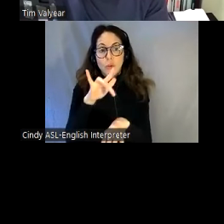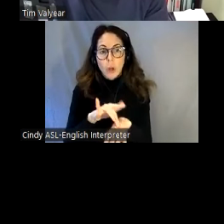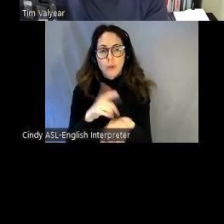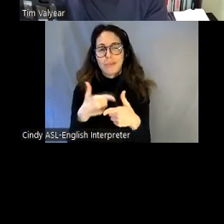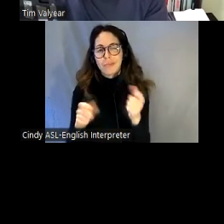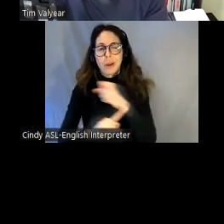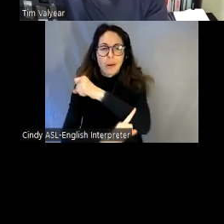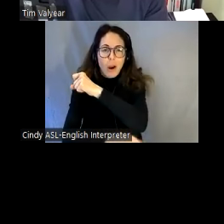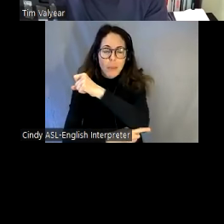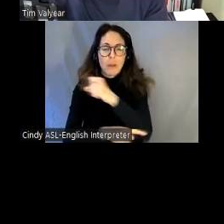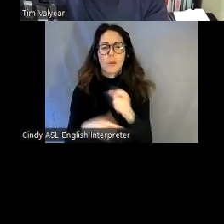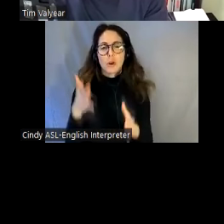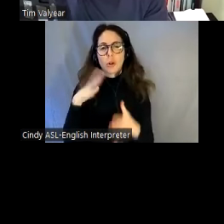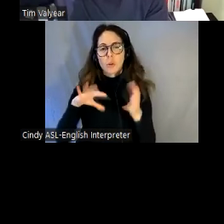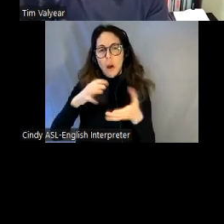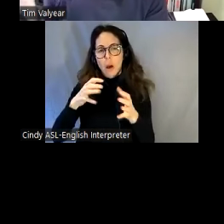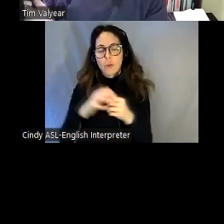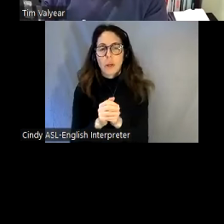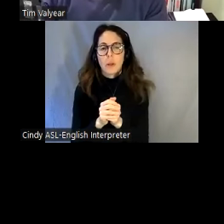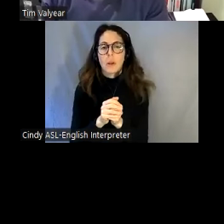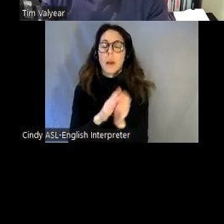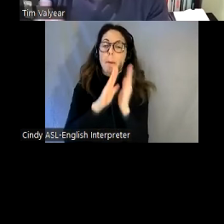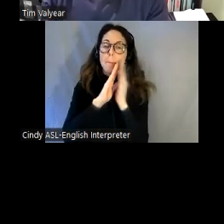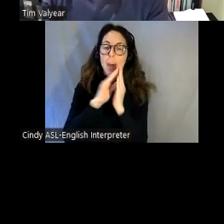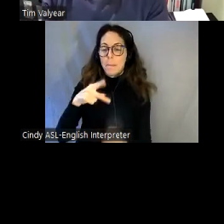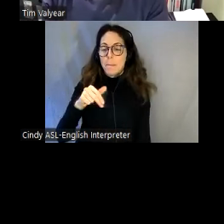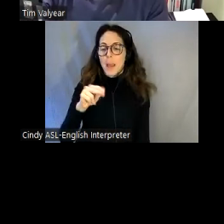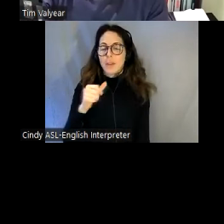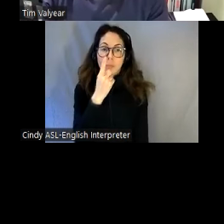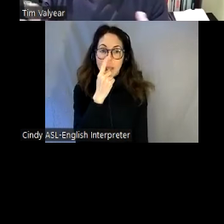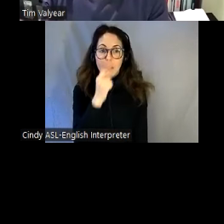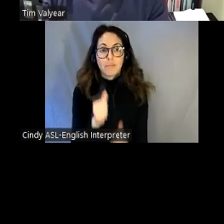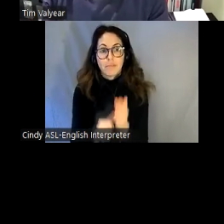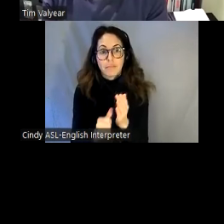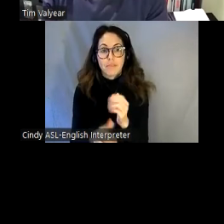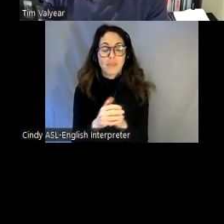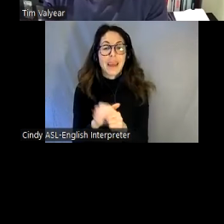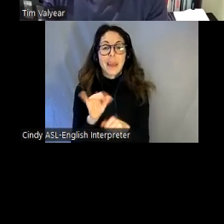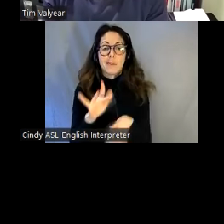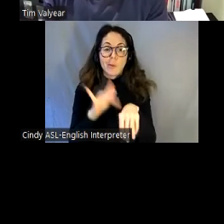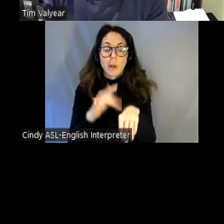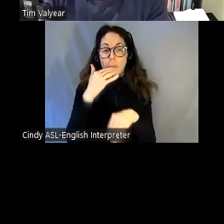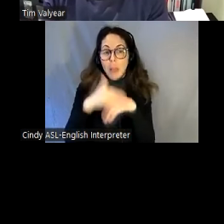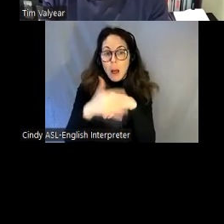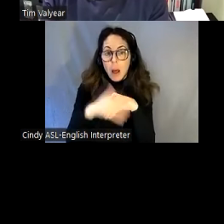contact with a new person. When you might have touched garbage, laundry, bed pans, things contaminated, bodily